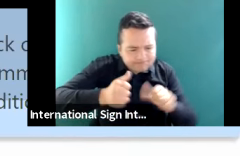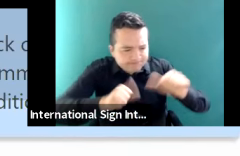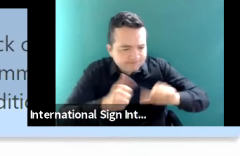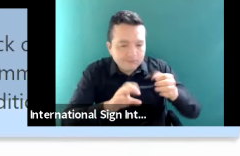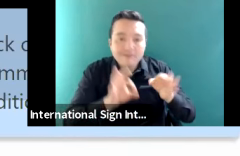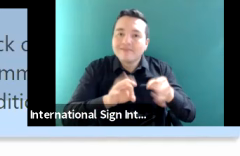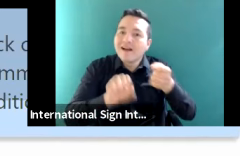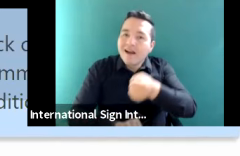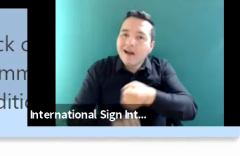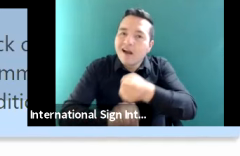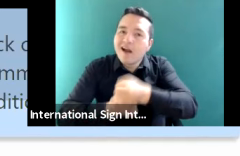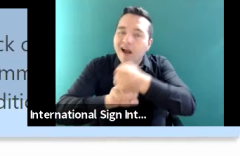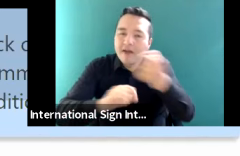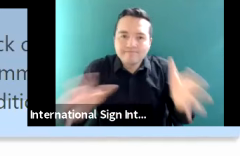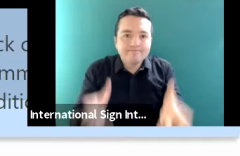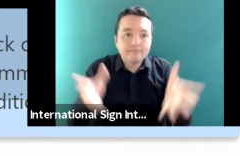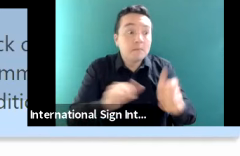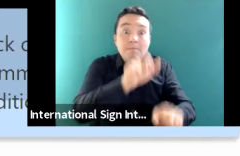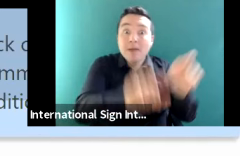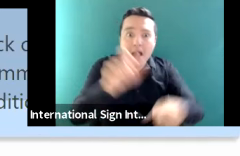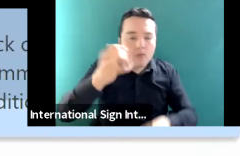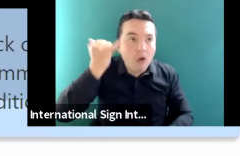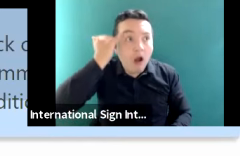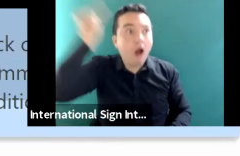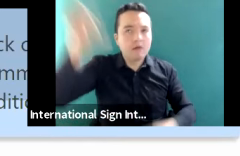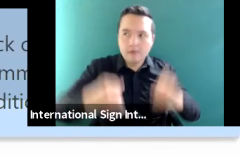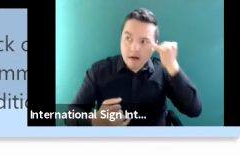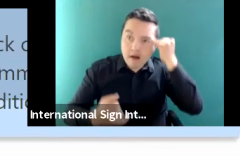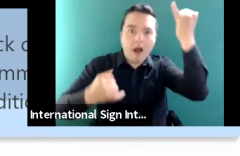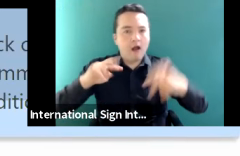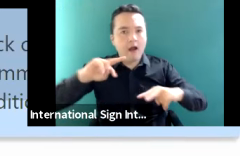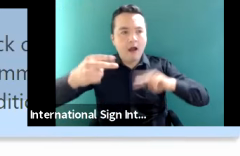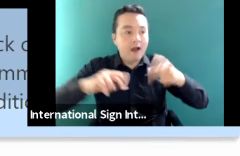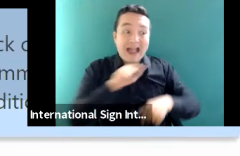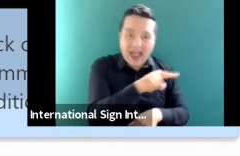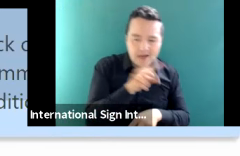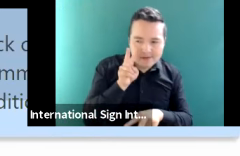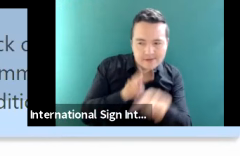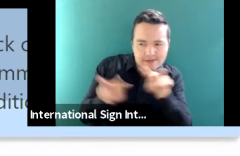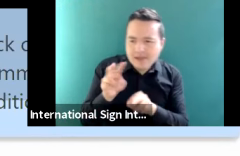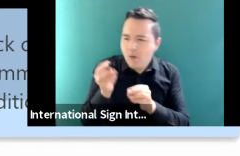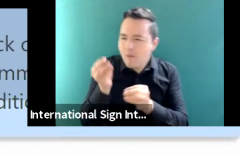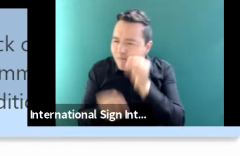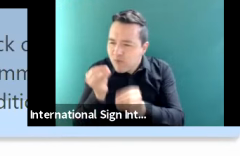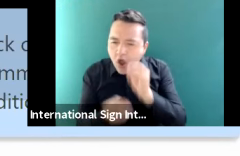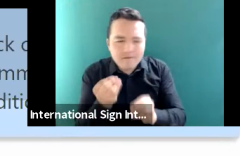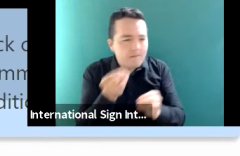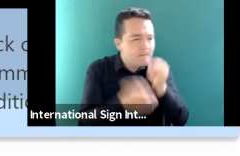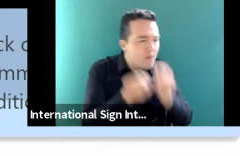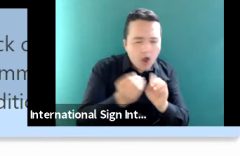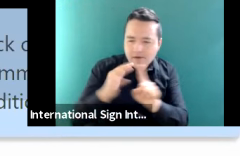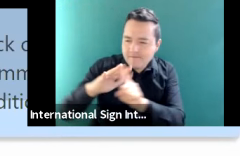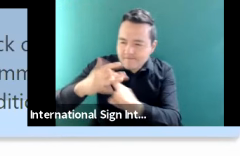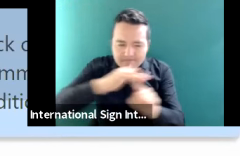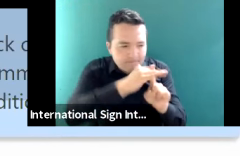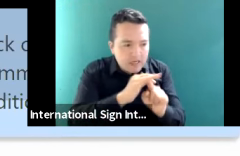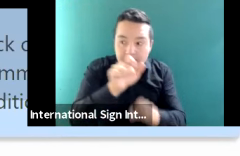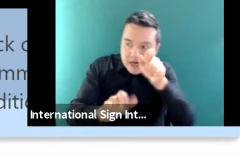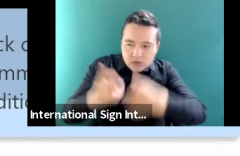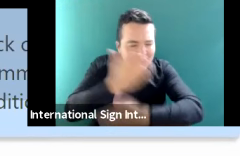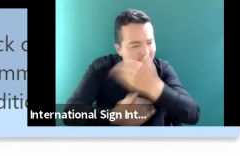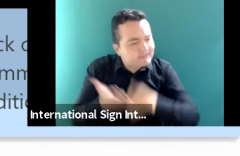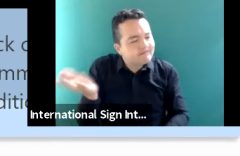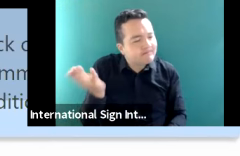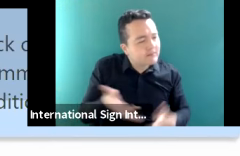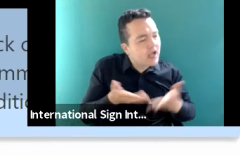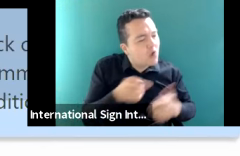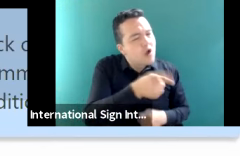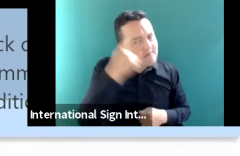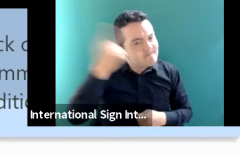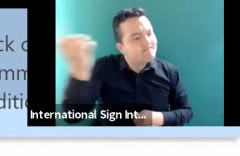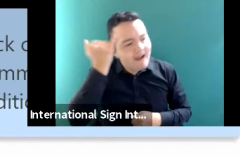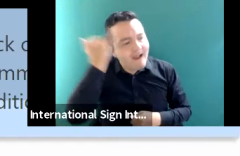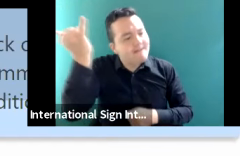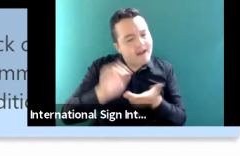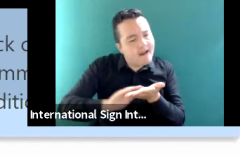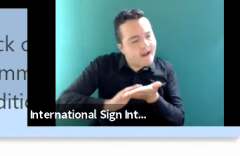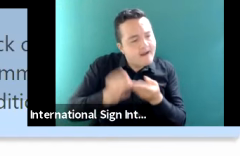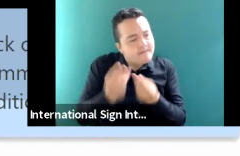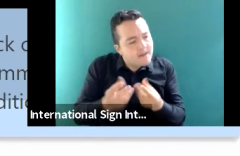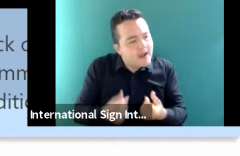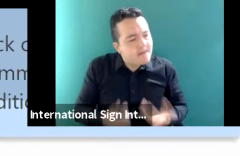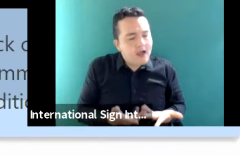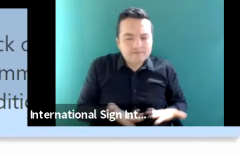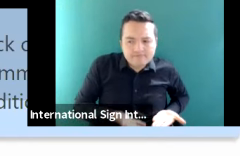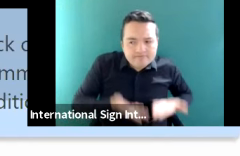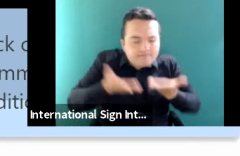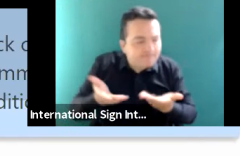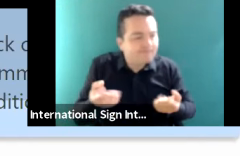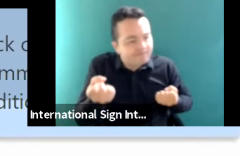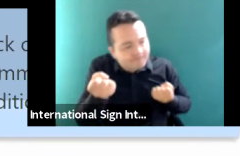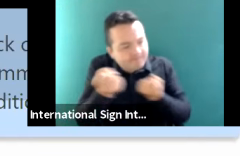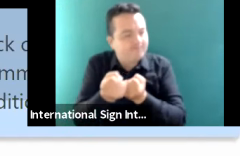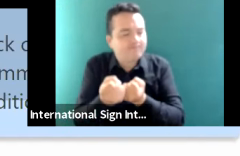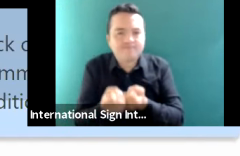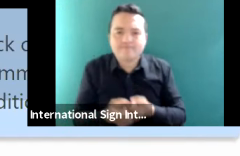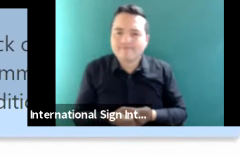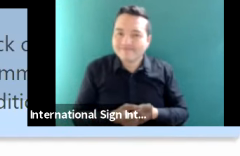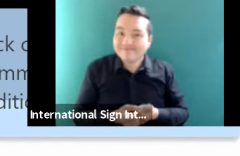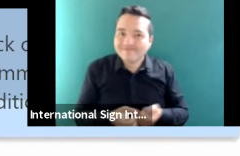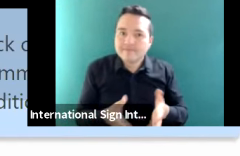the Mada Innovation Program will take any idea.